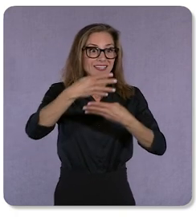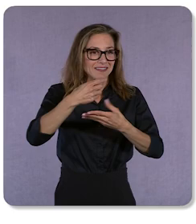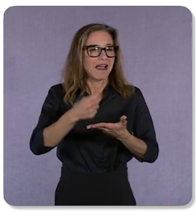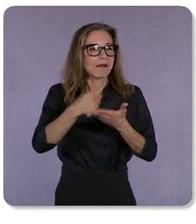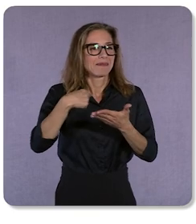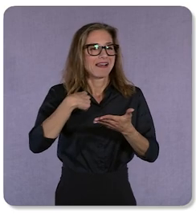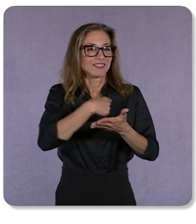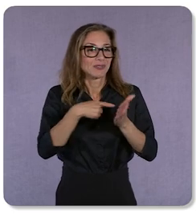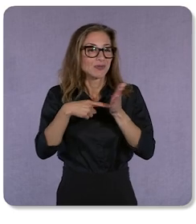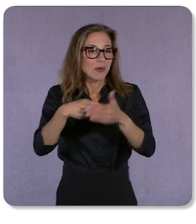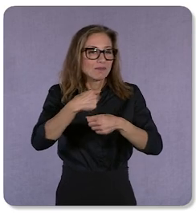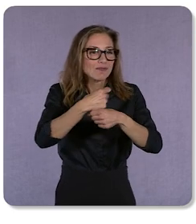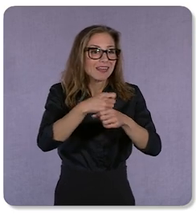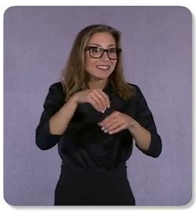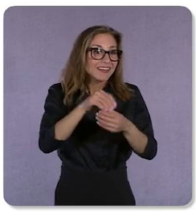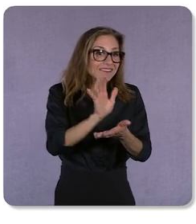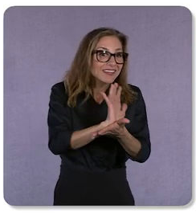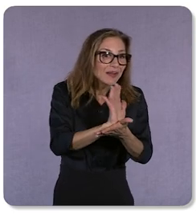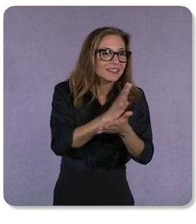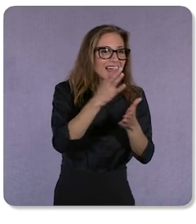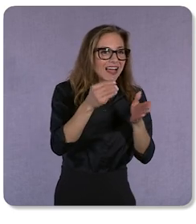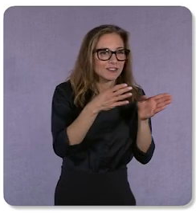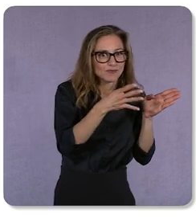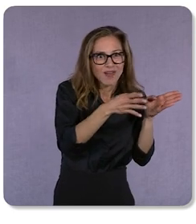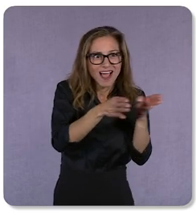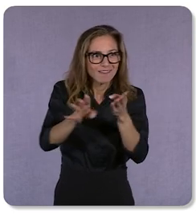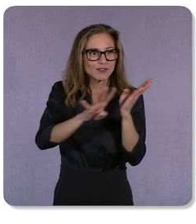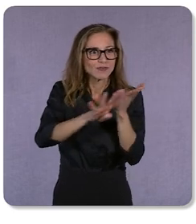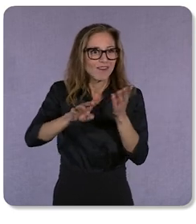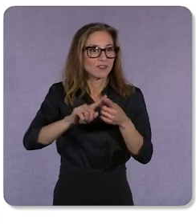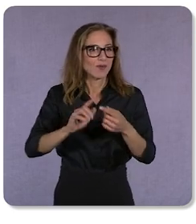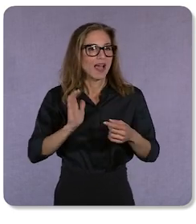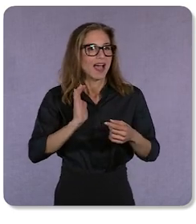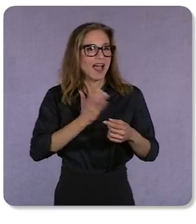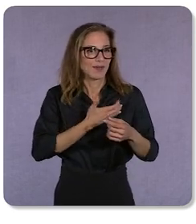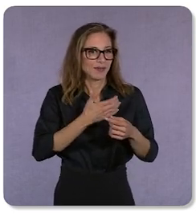video and drive traffic to Levi.com to allow customers to shop directly. We've seen great